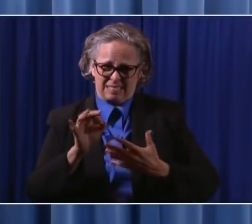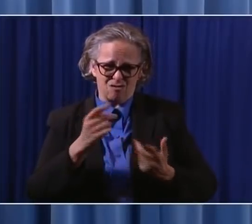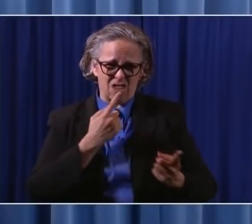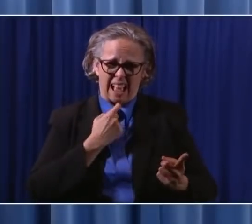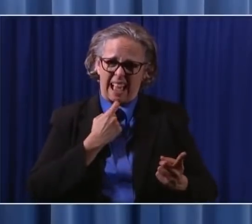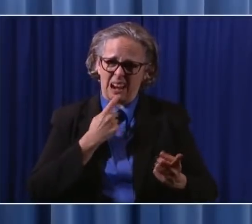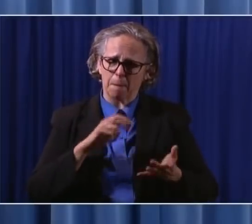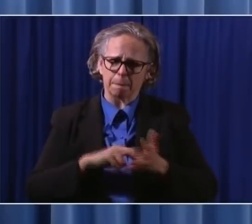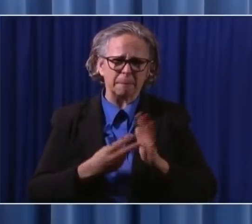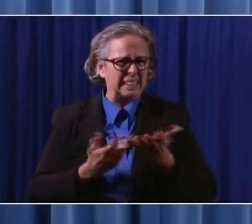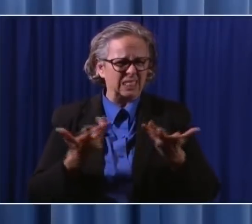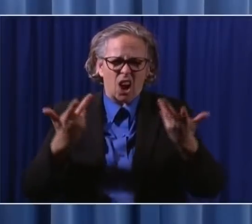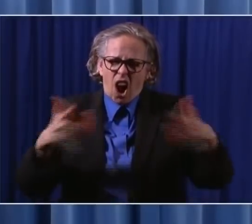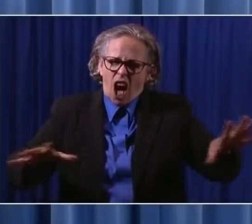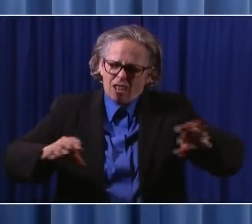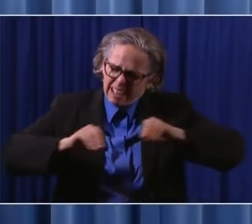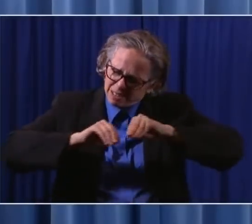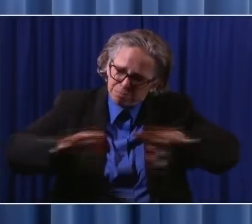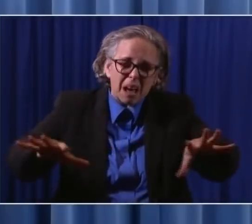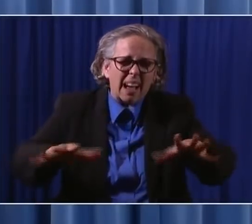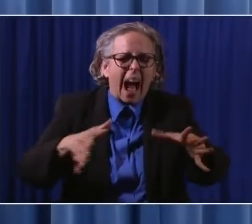WITH ALL THE THINGS THAT GO